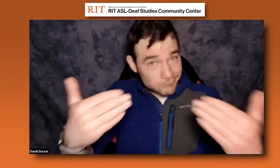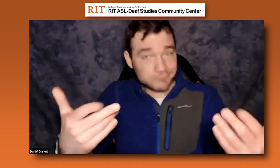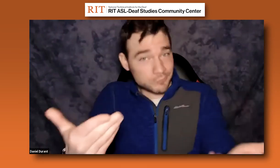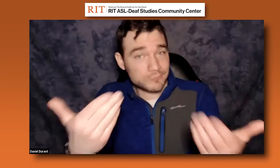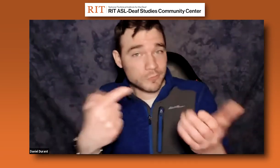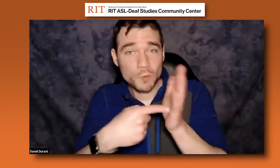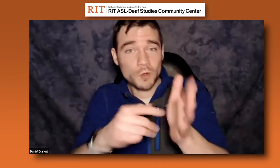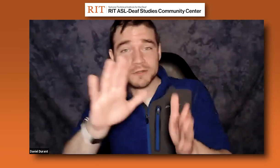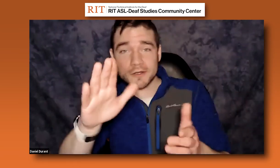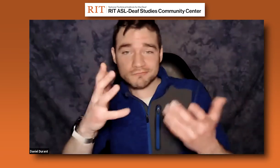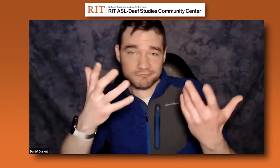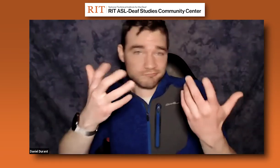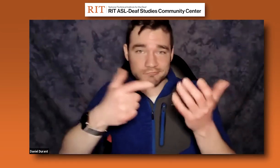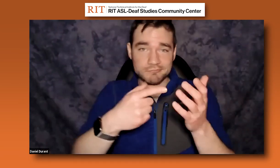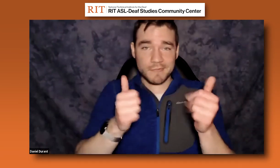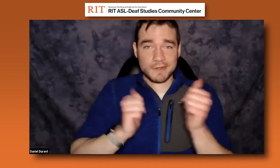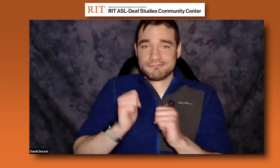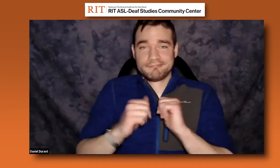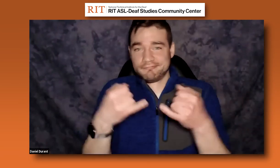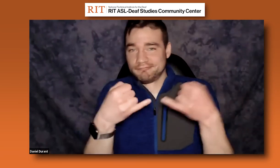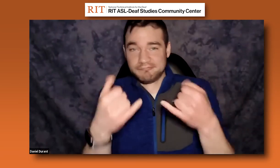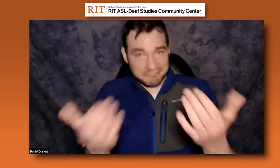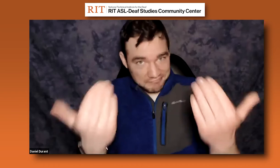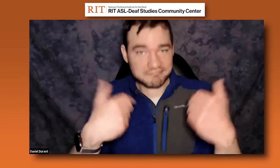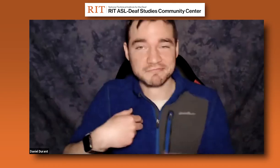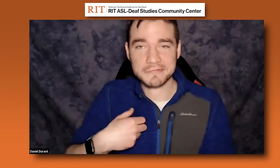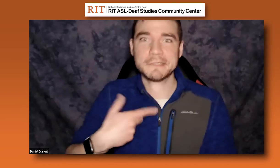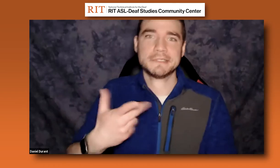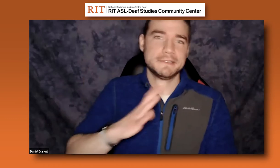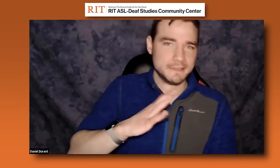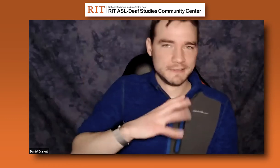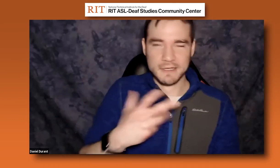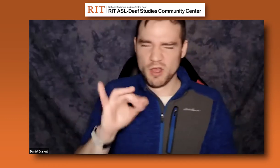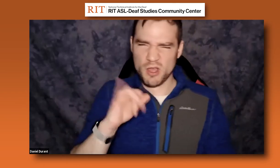OK, go ahead. Let's see-- let's see what you got."